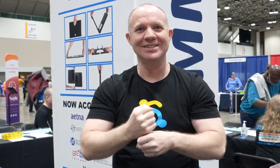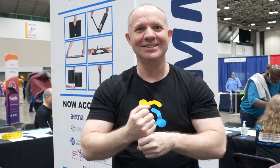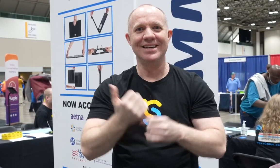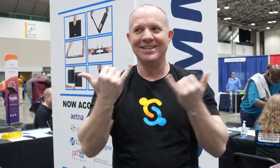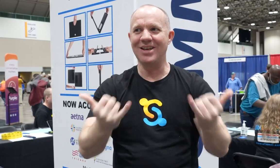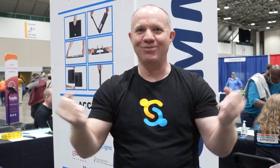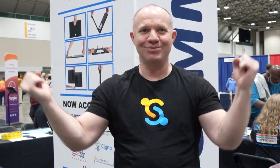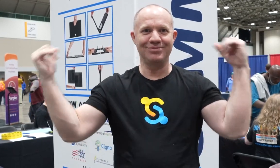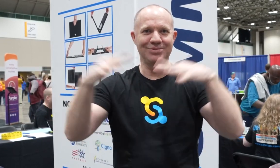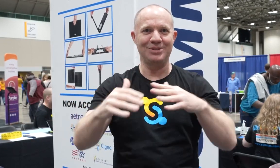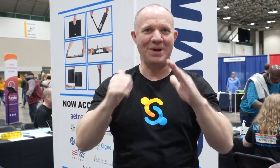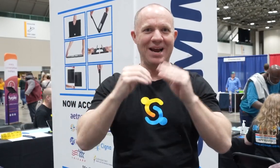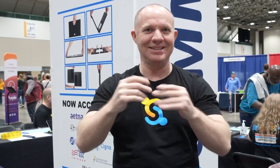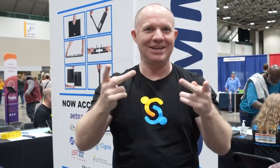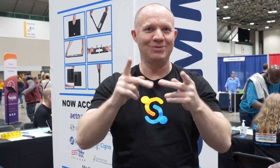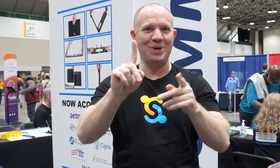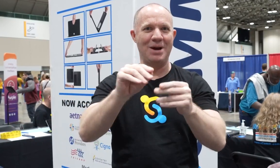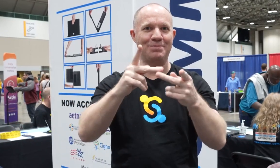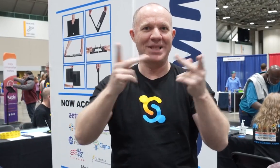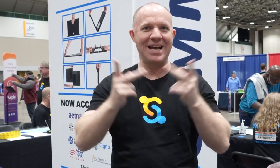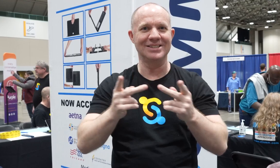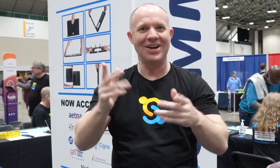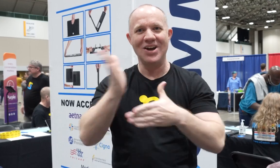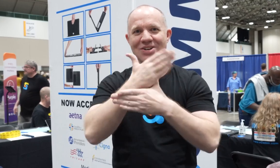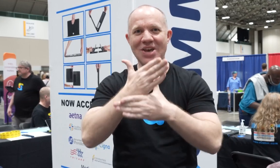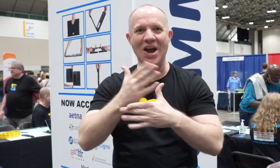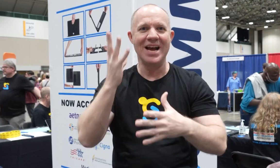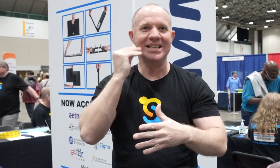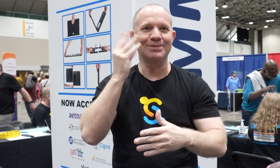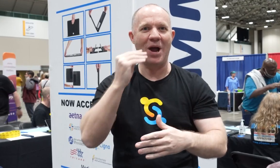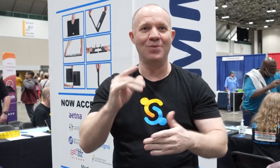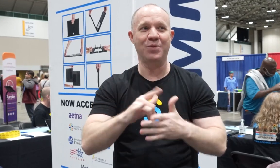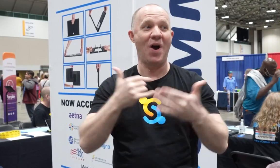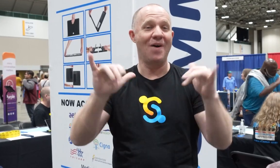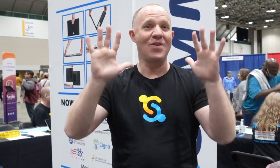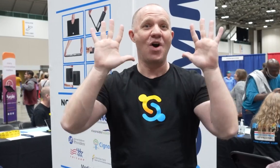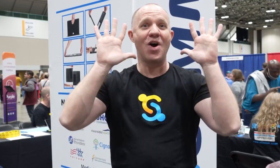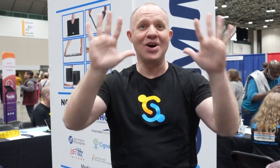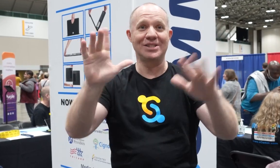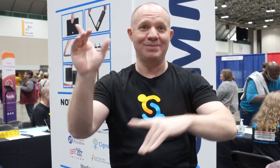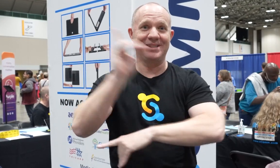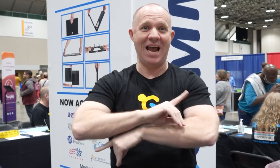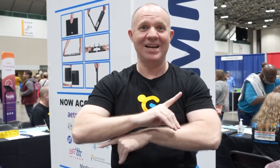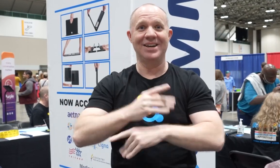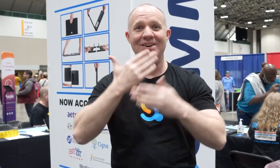Everyone’s in one place, sharing experiences. It’s been an awesome day!